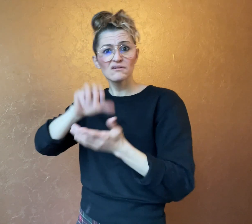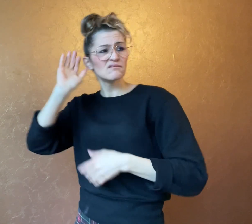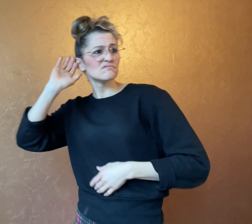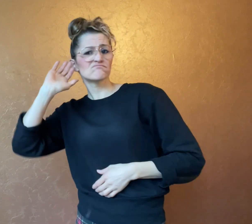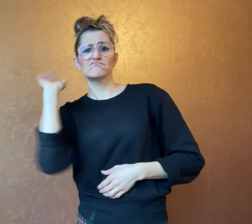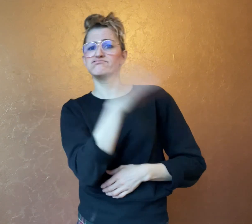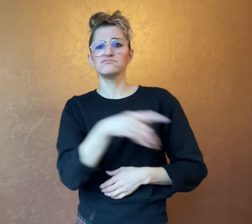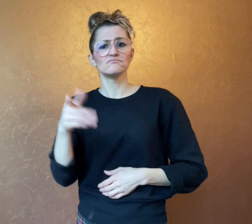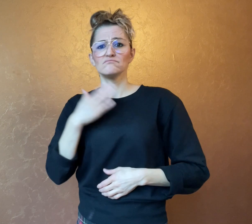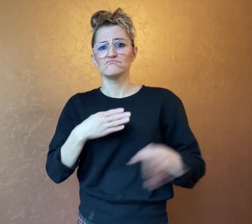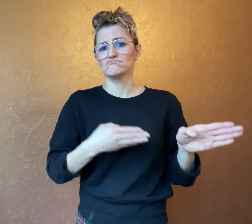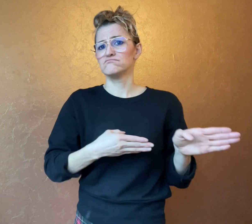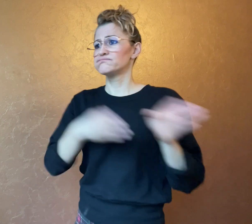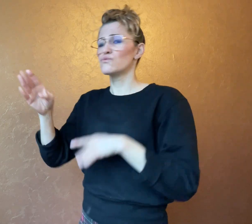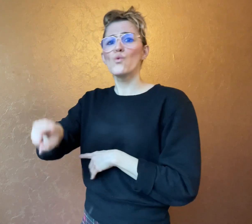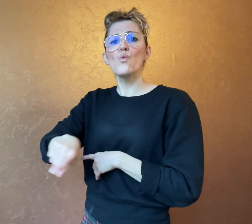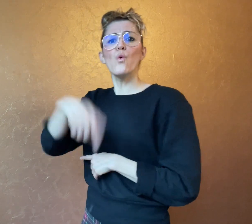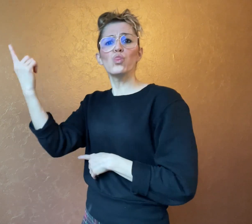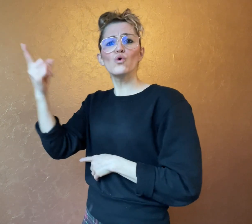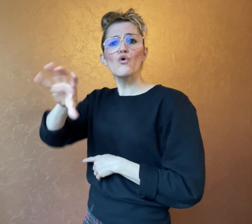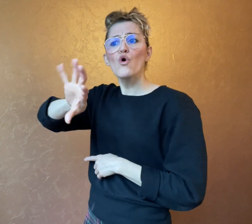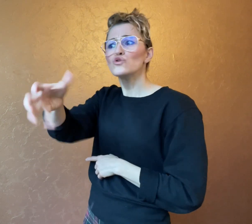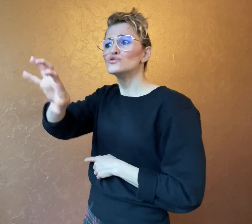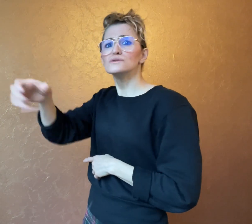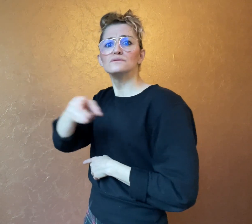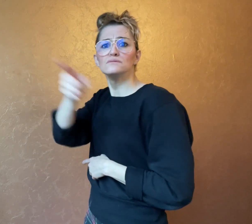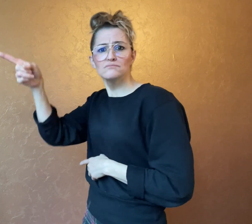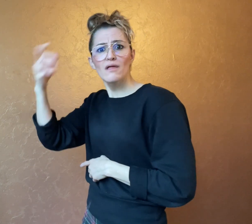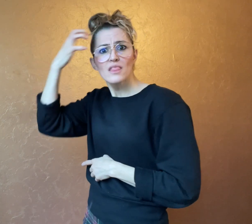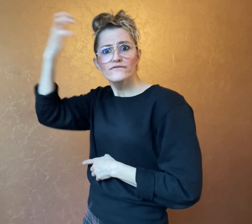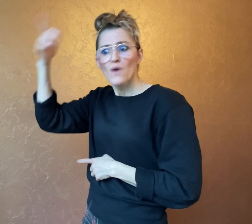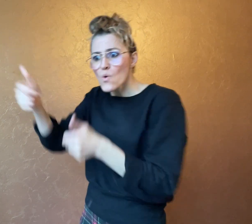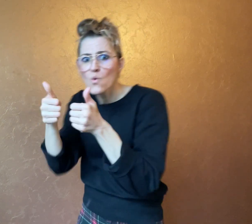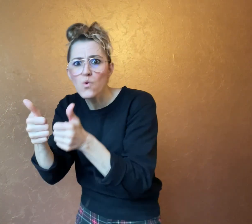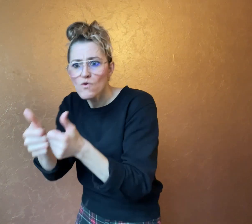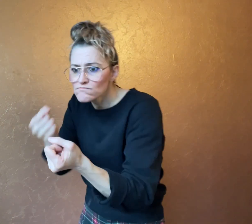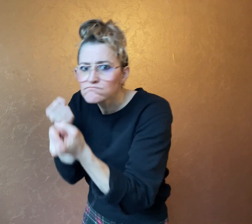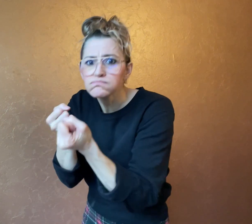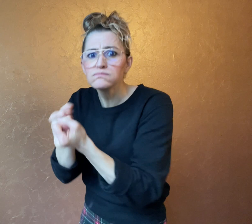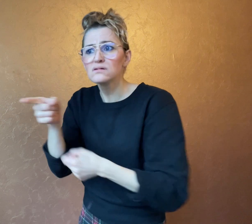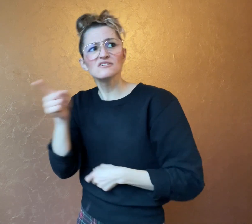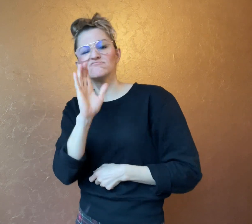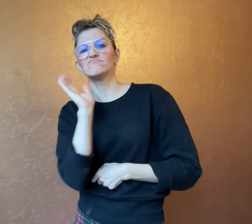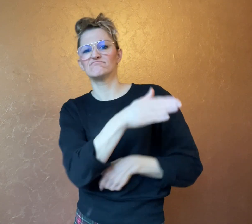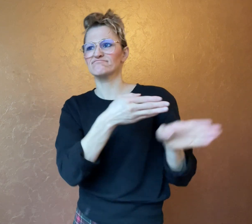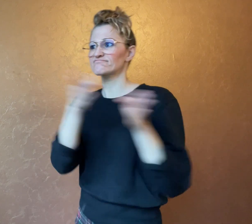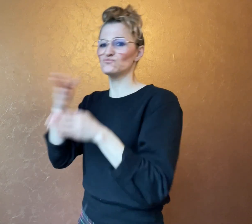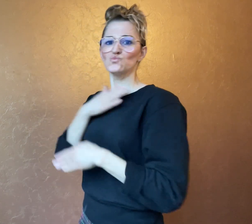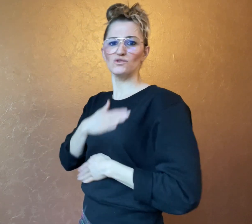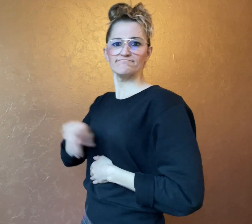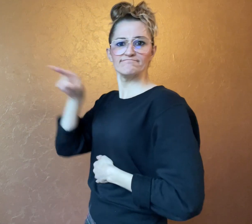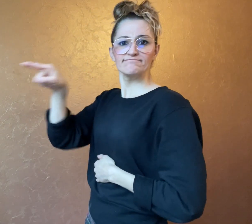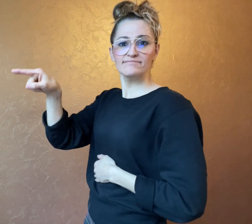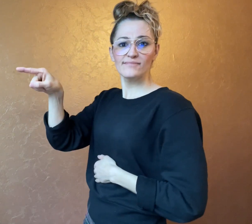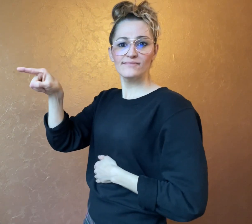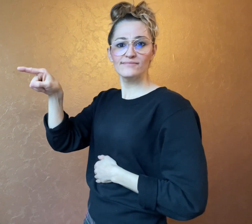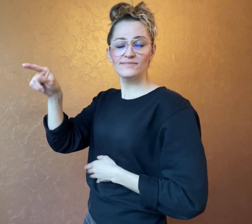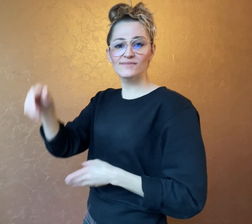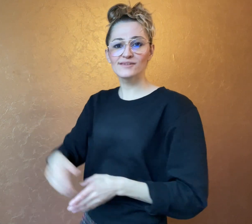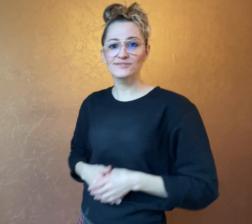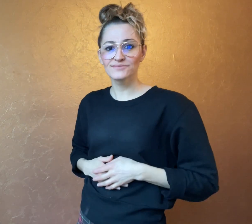for other countries where they receive better support from governments.